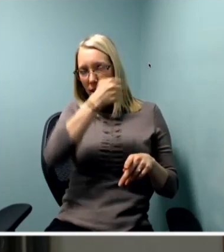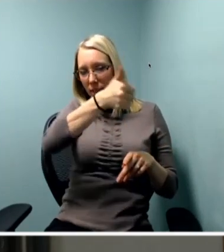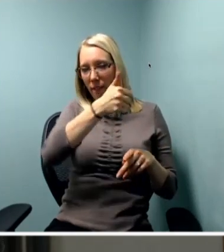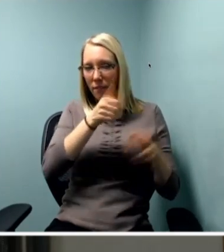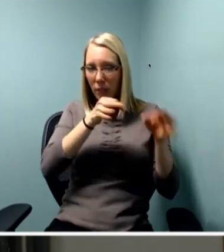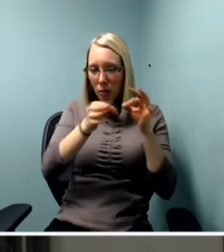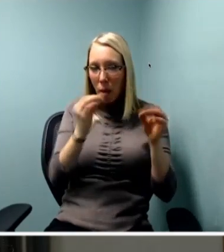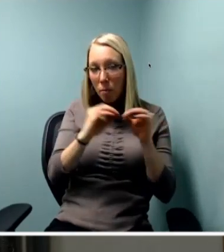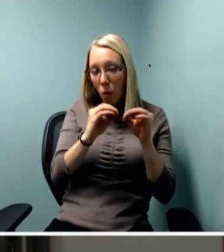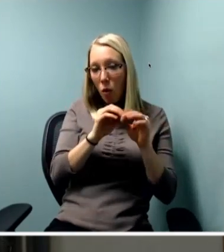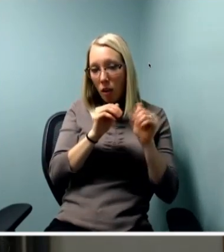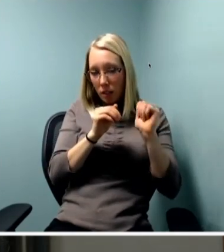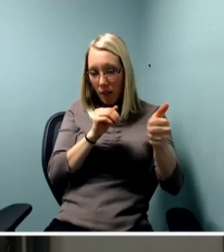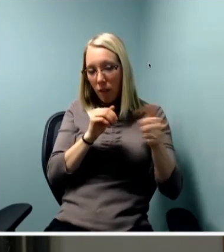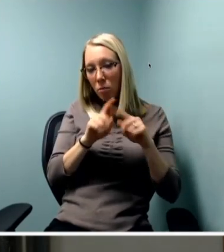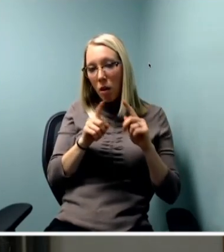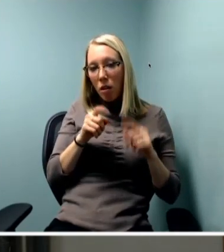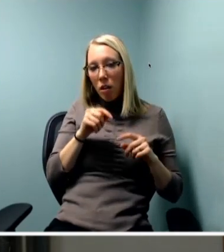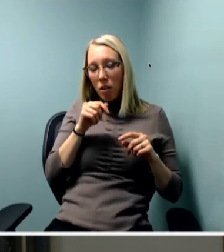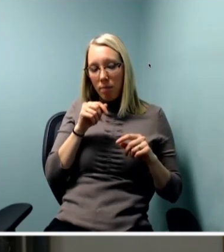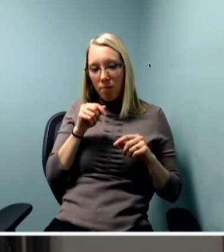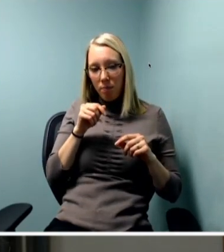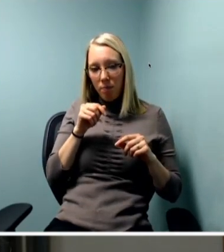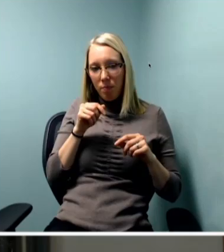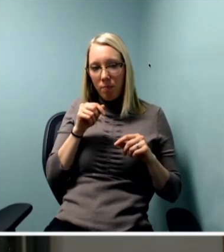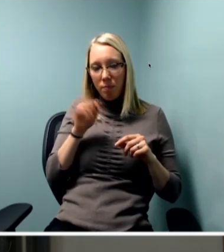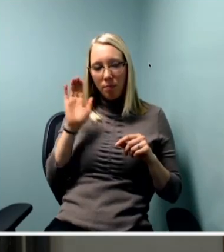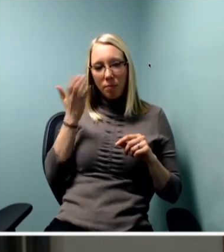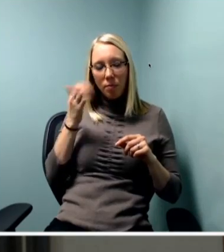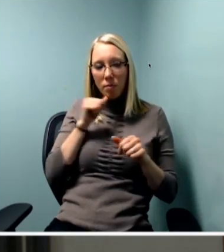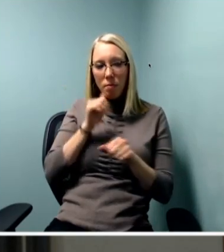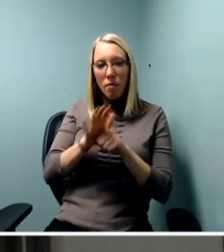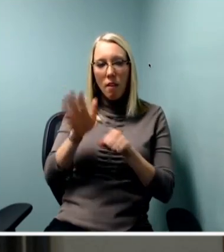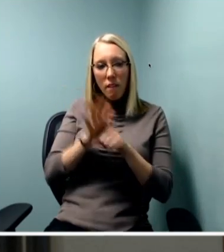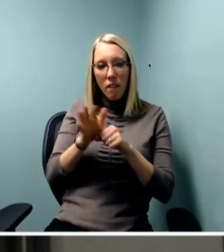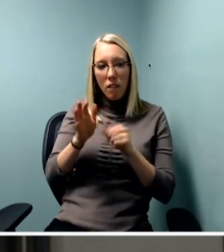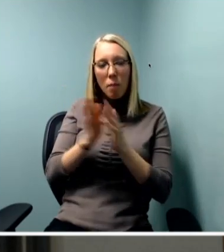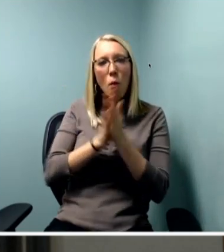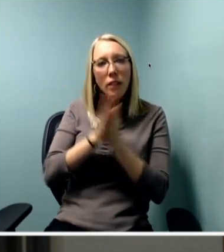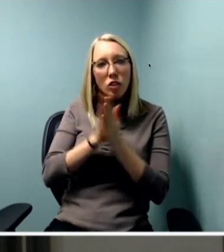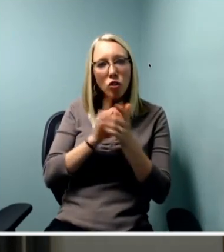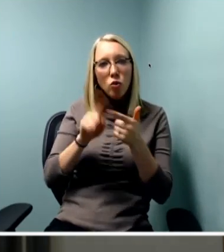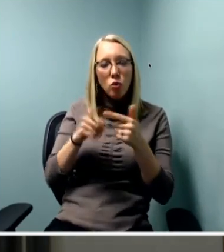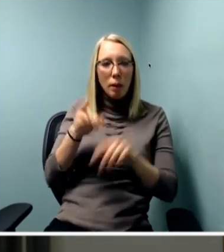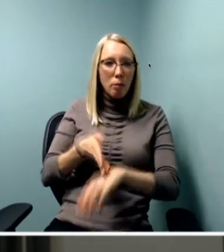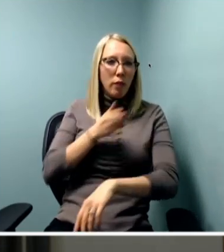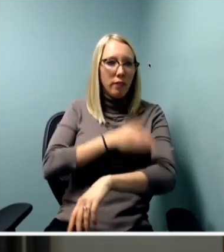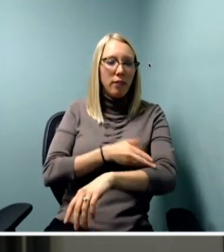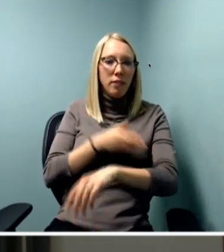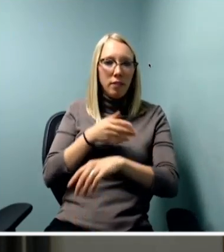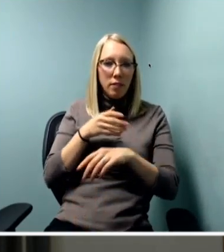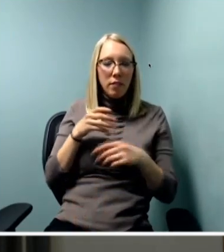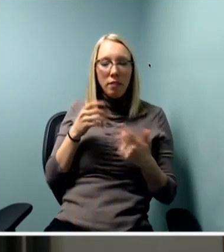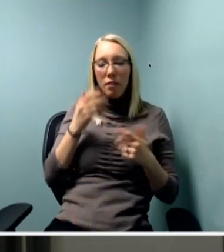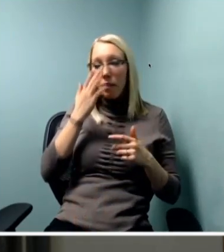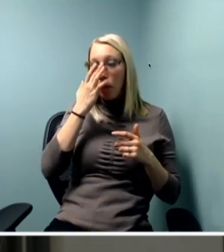it's also a lack of drive to get better. That, somehow, just because I'm disabled,